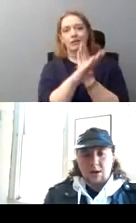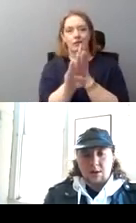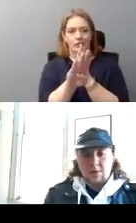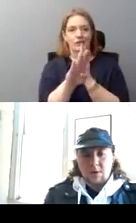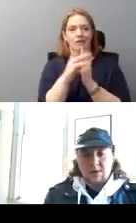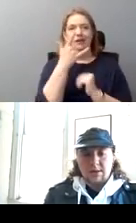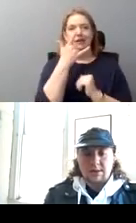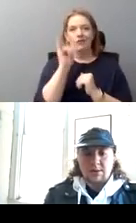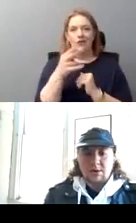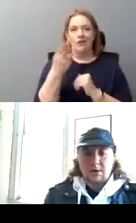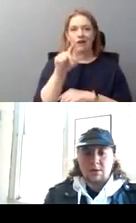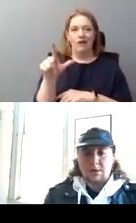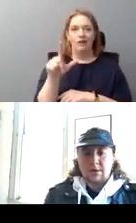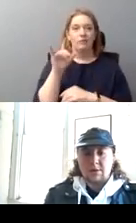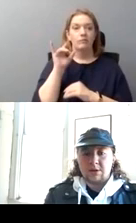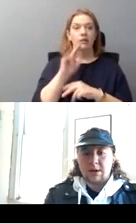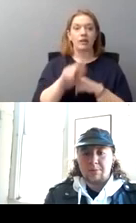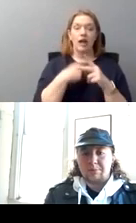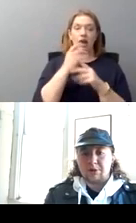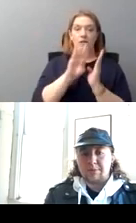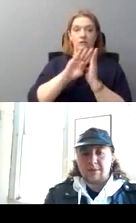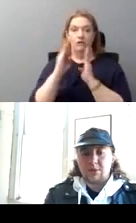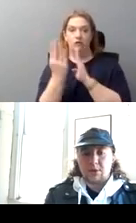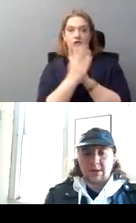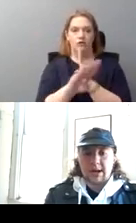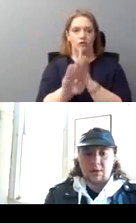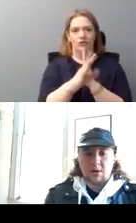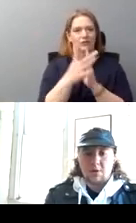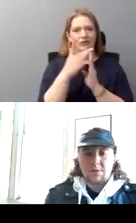Curved walls like these are not an included feature in pre-planned victorian catalog homes,